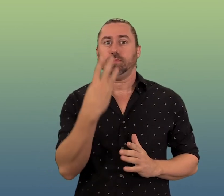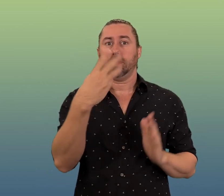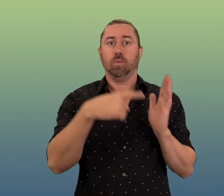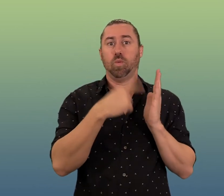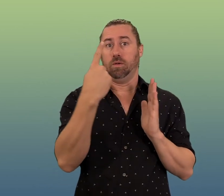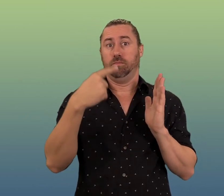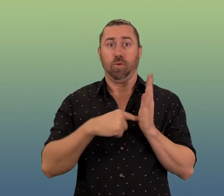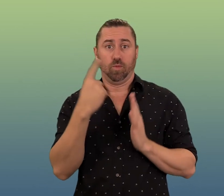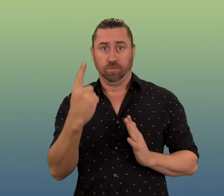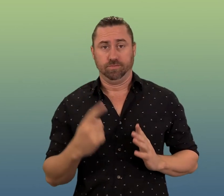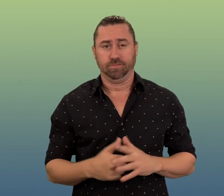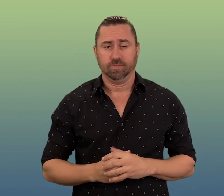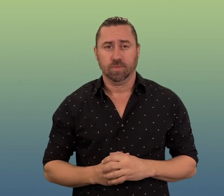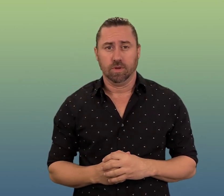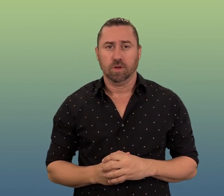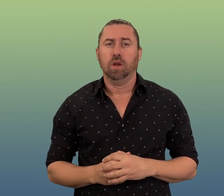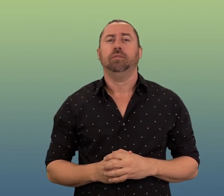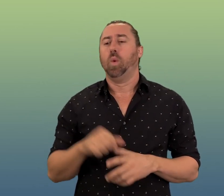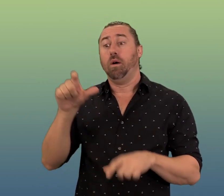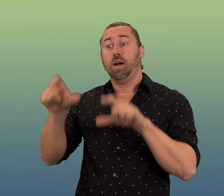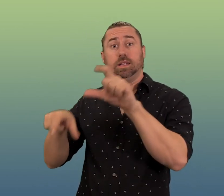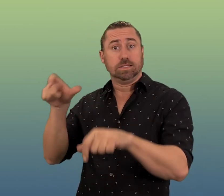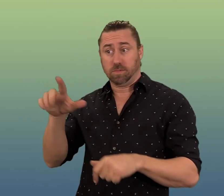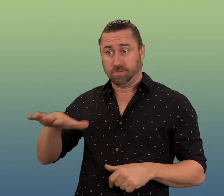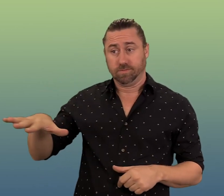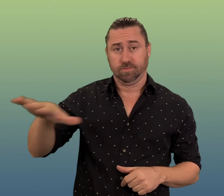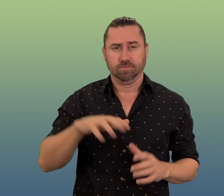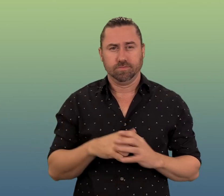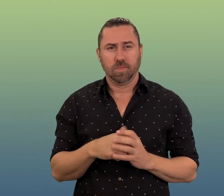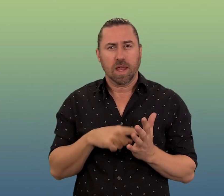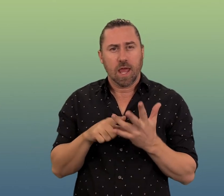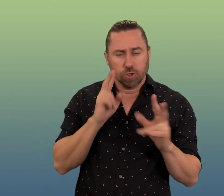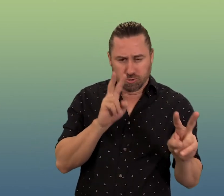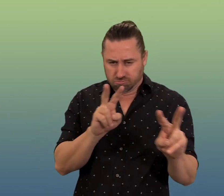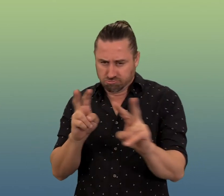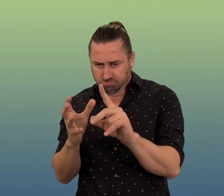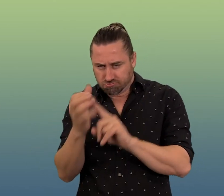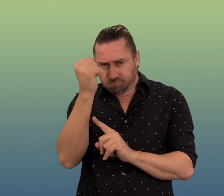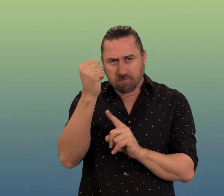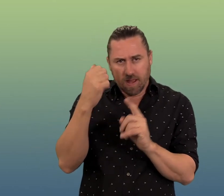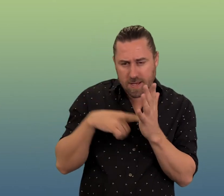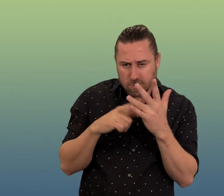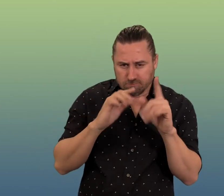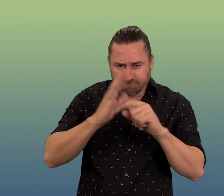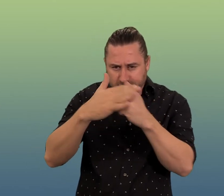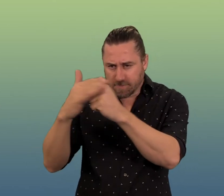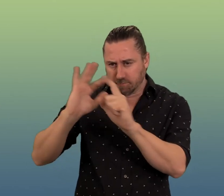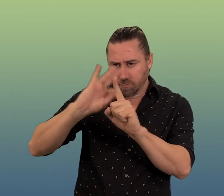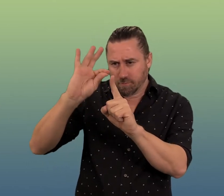Three point one point one. For our customers. Identify immediate improvement opportunities.